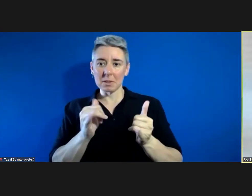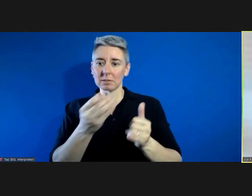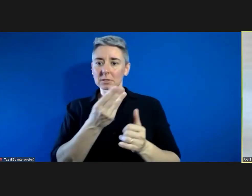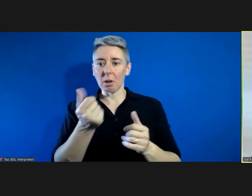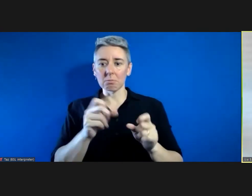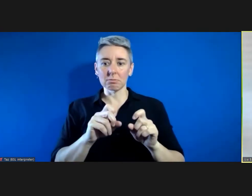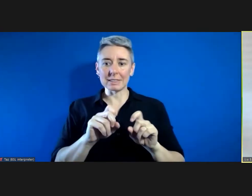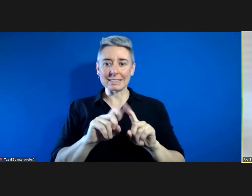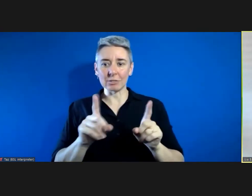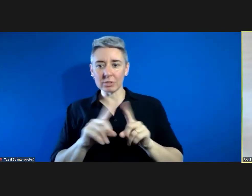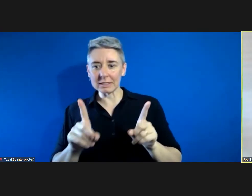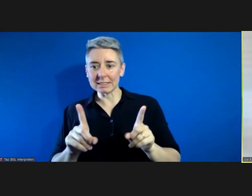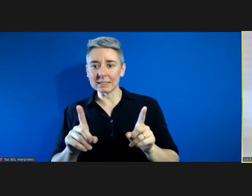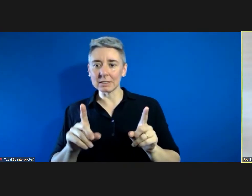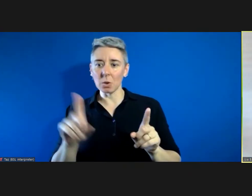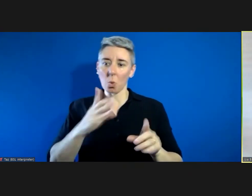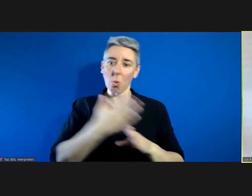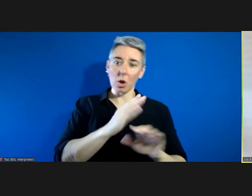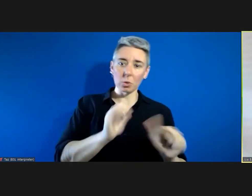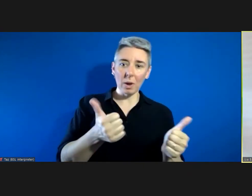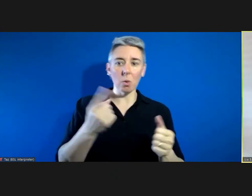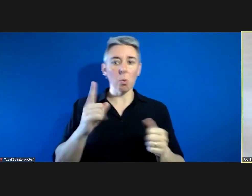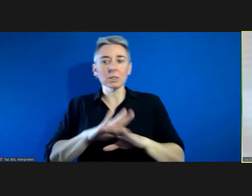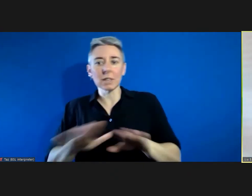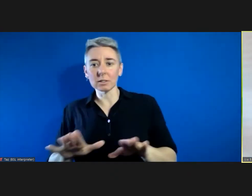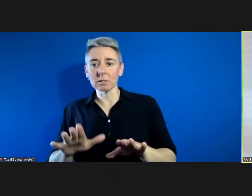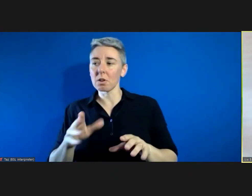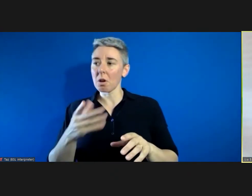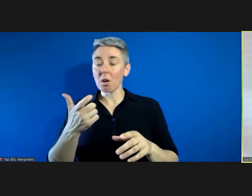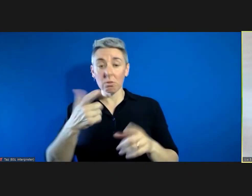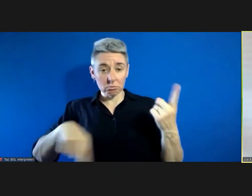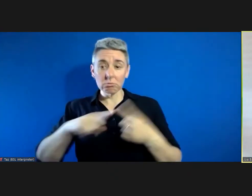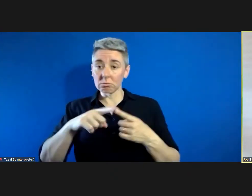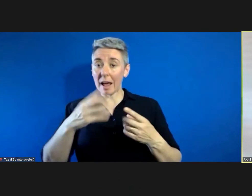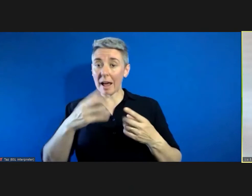works for them have a commonality that is widely ignored, and often scorned by